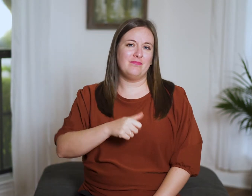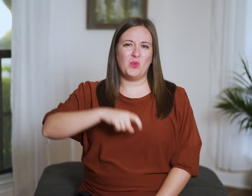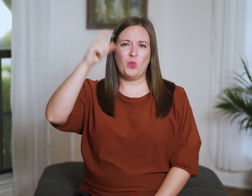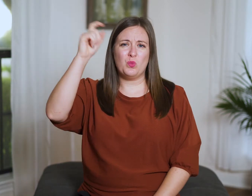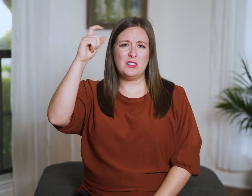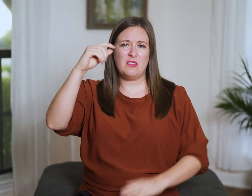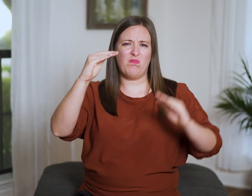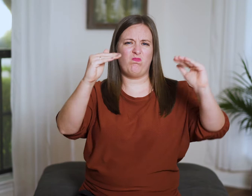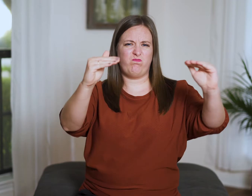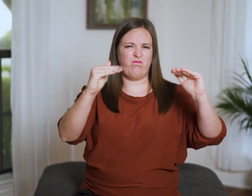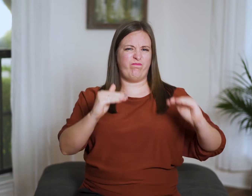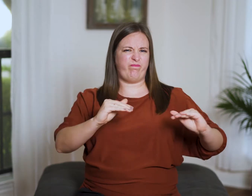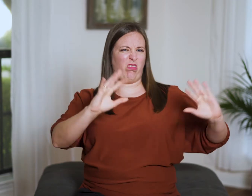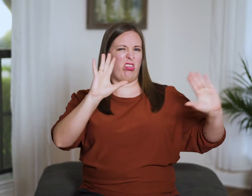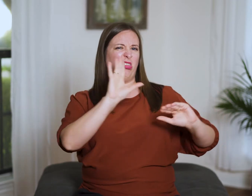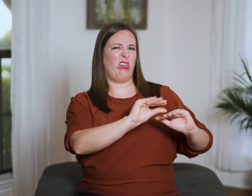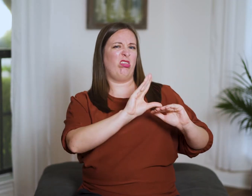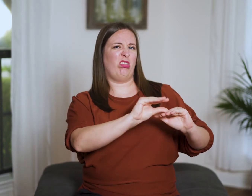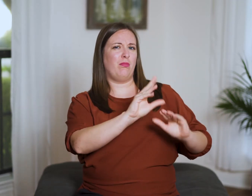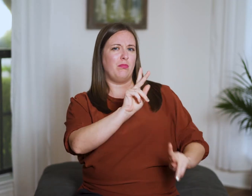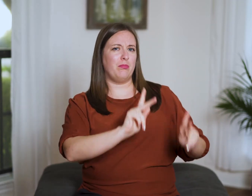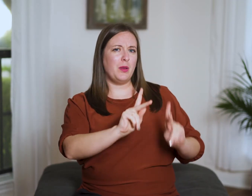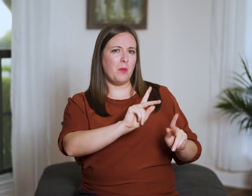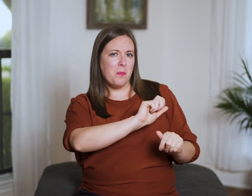wisdom also doesn’t degrade others